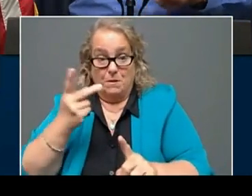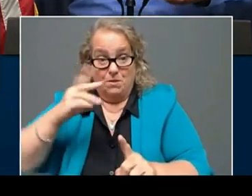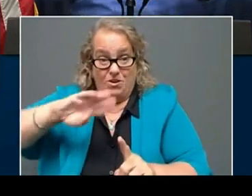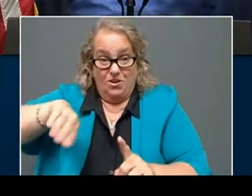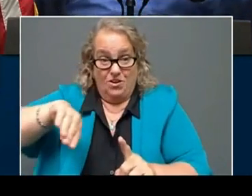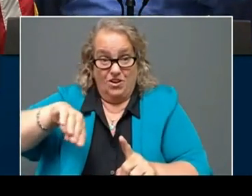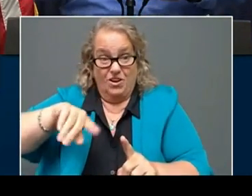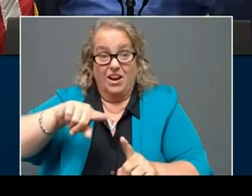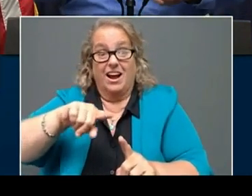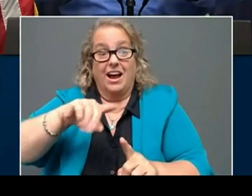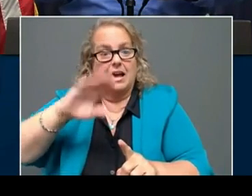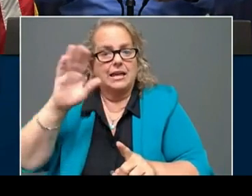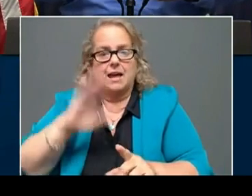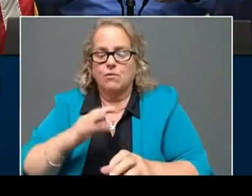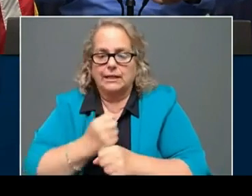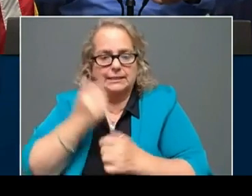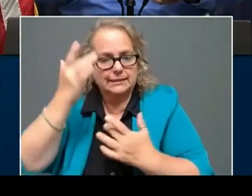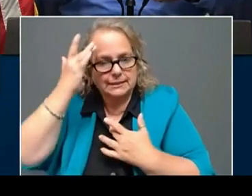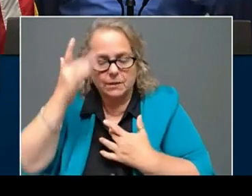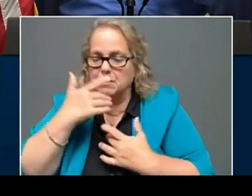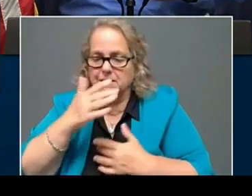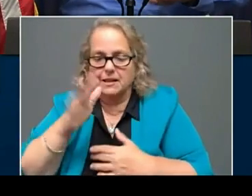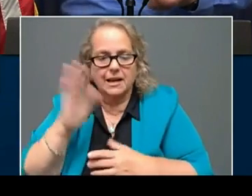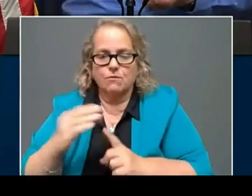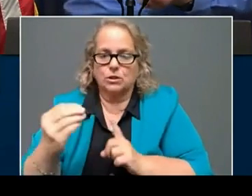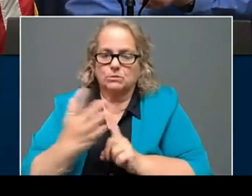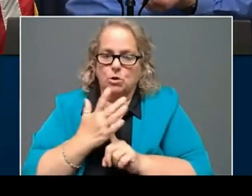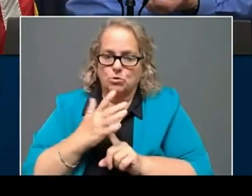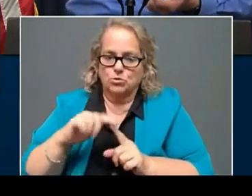where you have very few people vaccinated and hear what happens is you